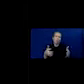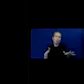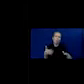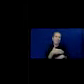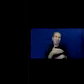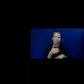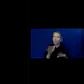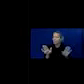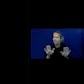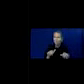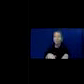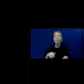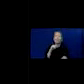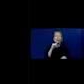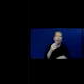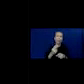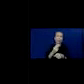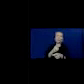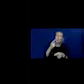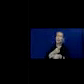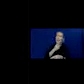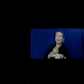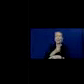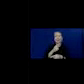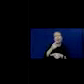we are not using traditional job search strategies.